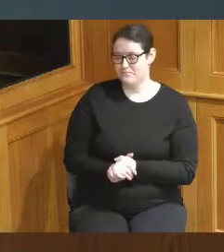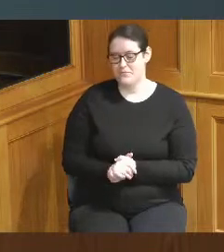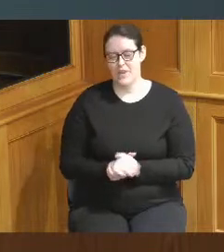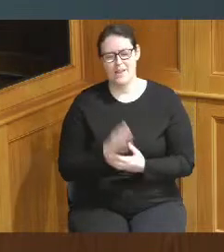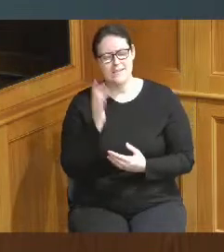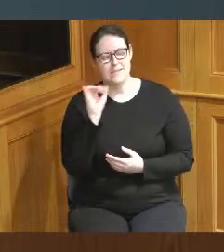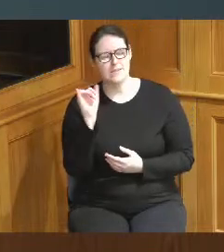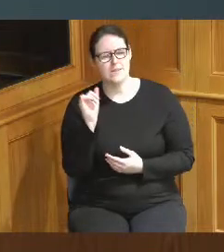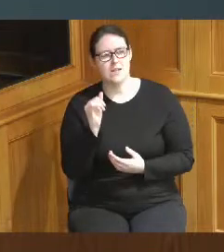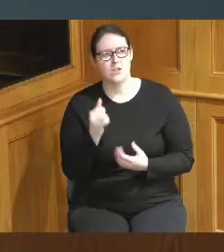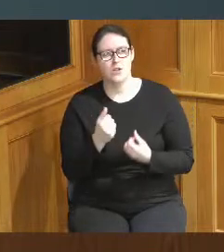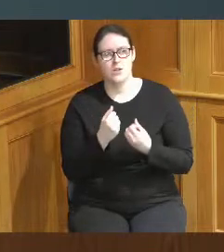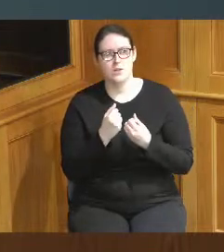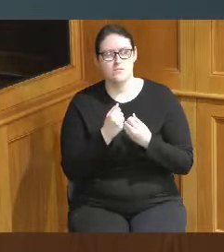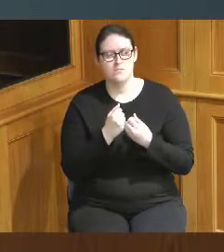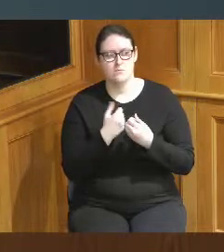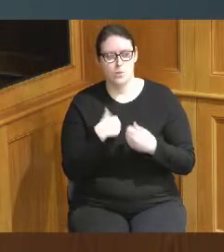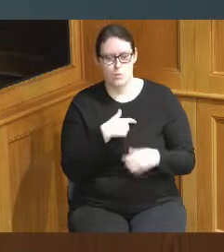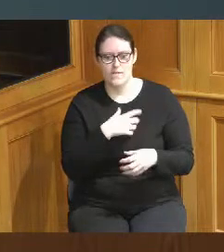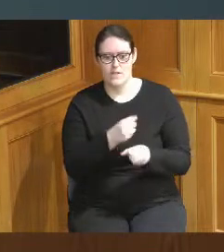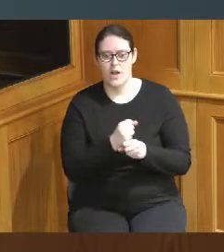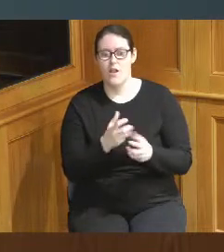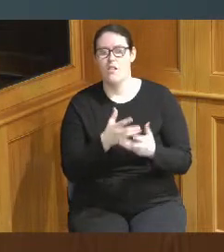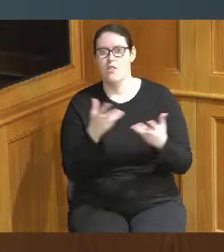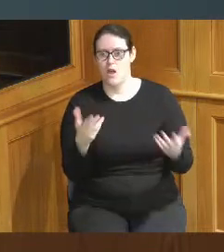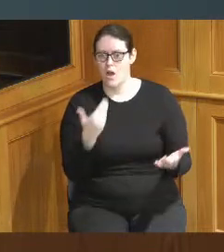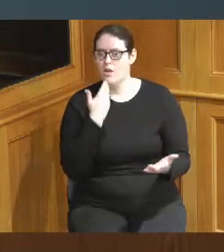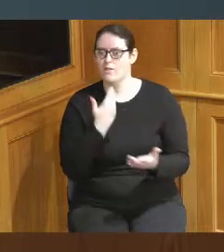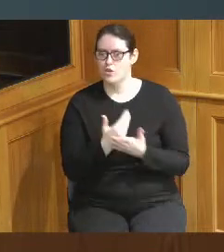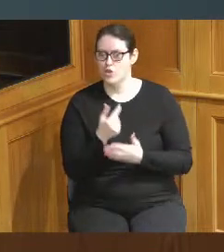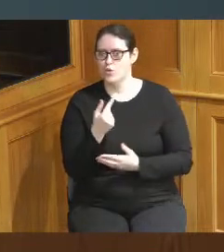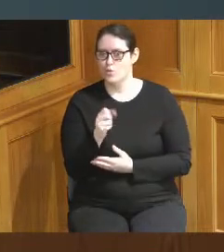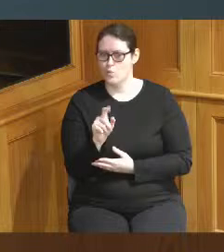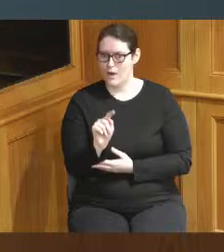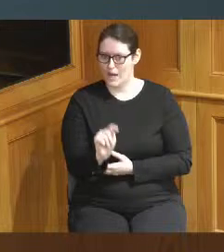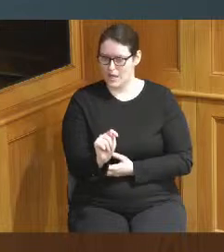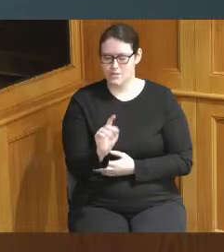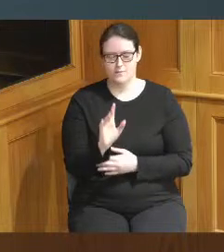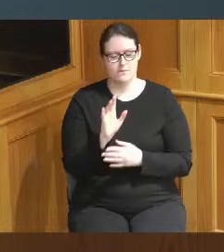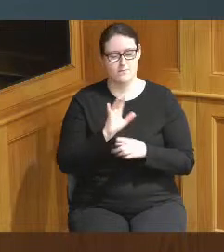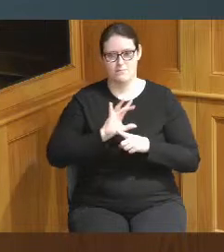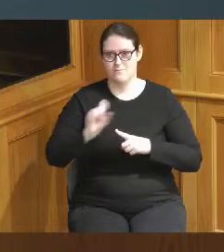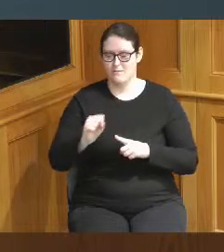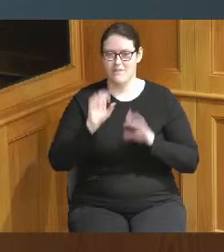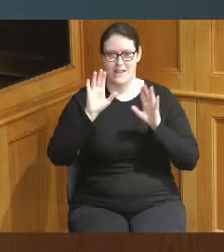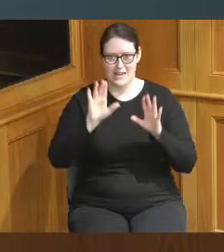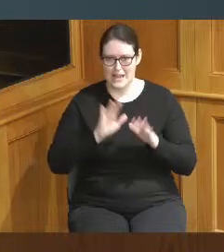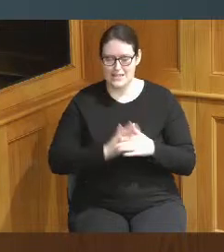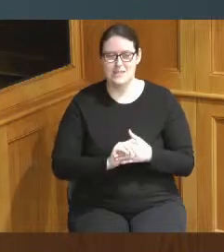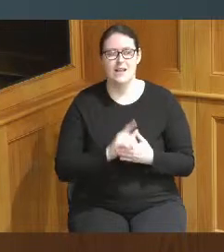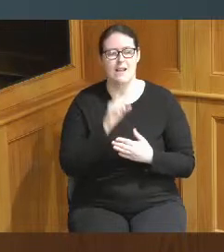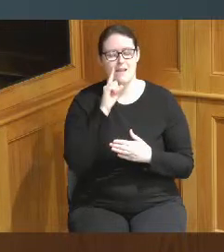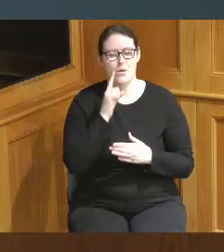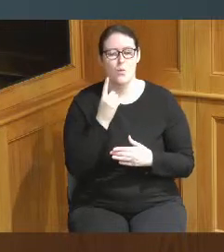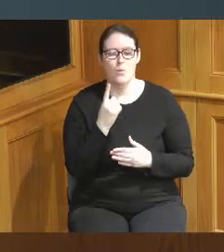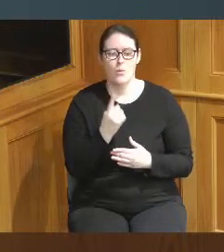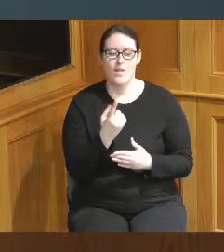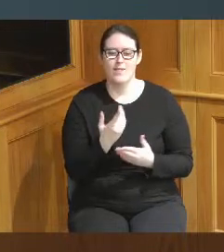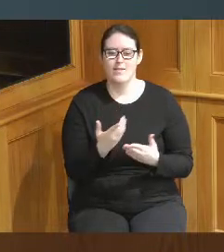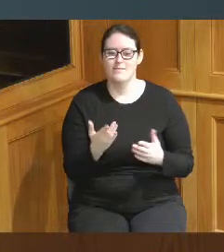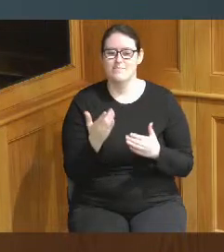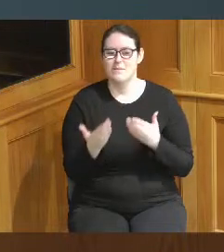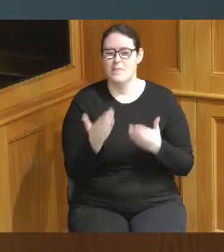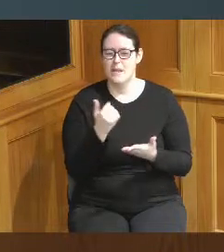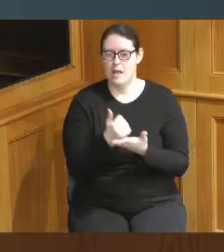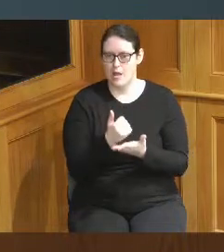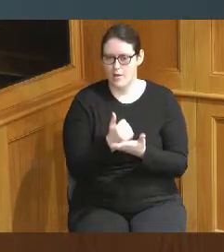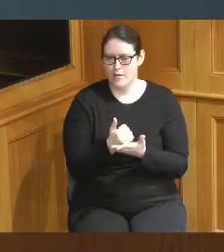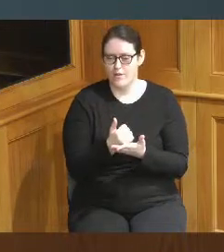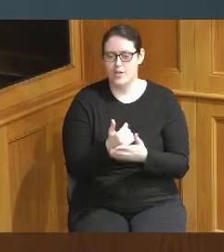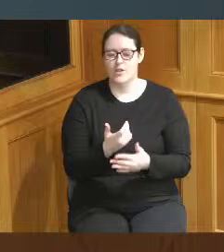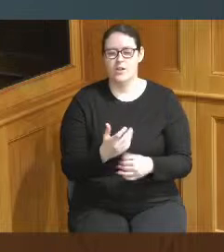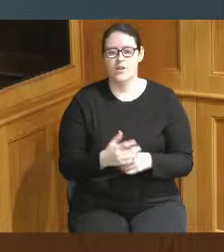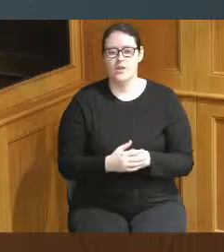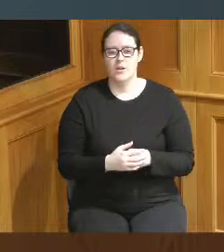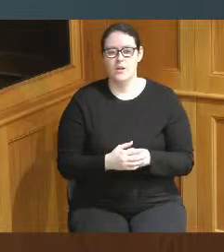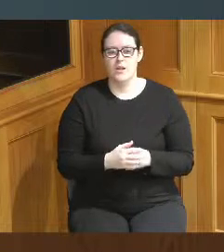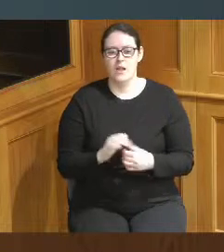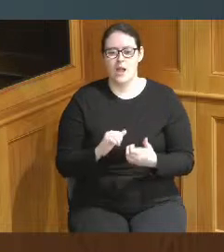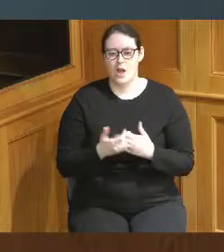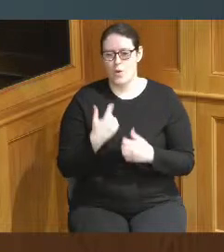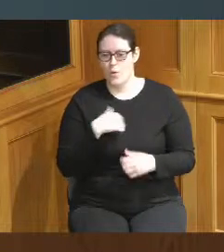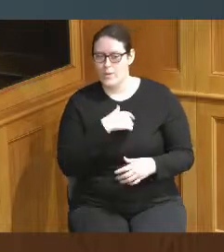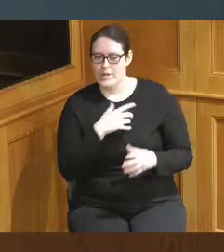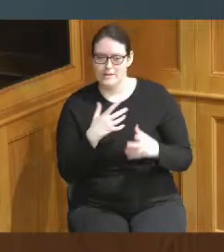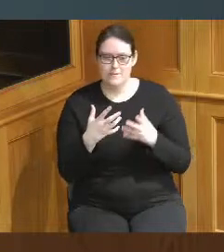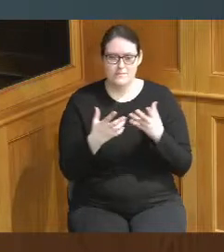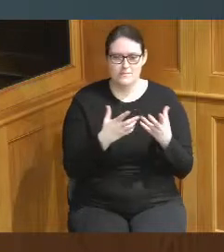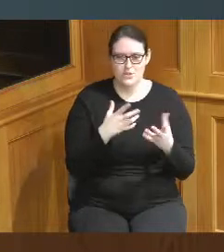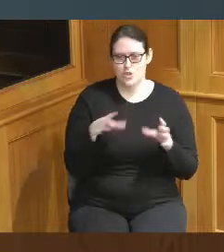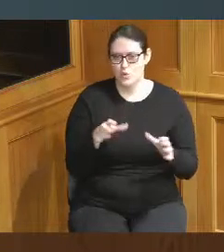is 30,844 children which includes from birth to 5 years old children served as been 60,392 eligible